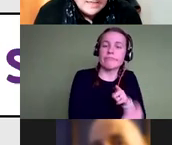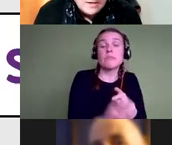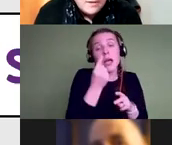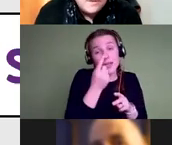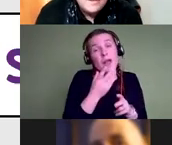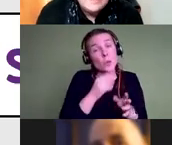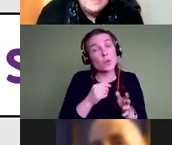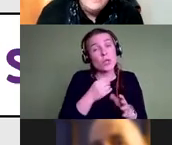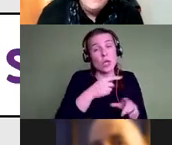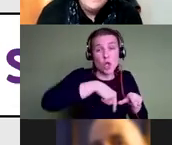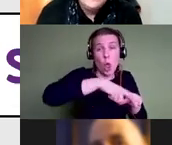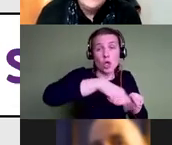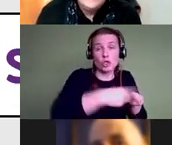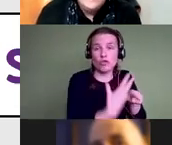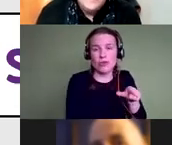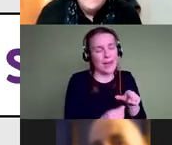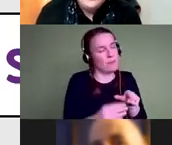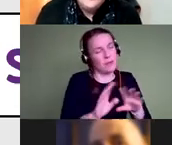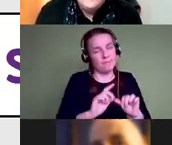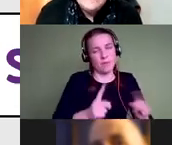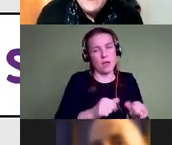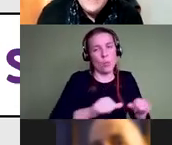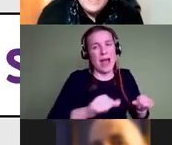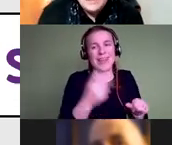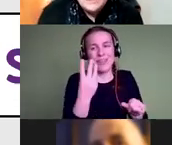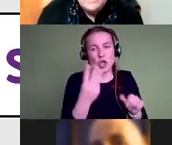possible then a width of 1500 mm will work but you will